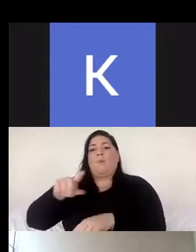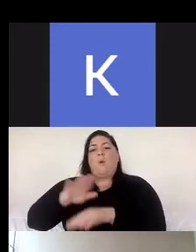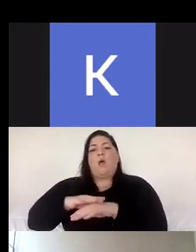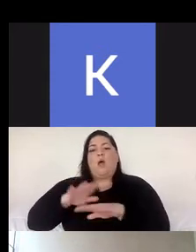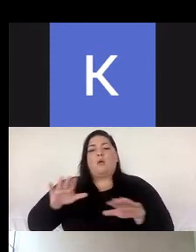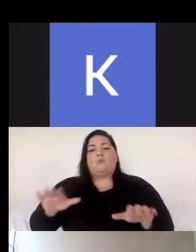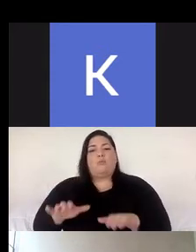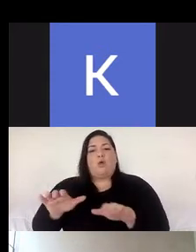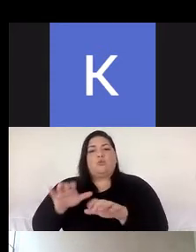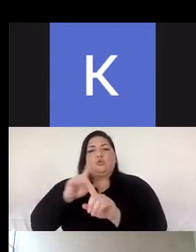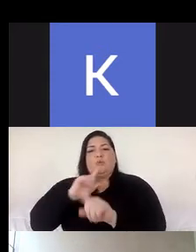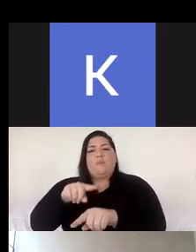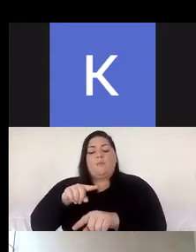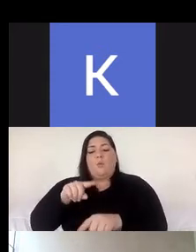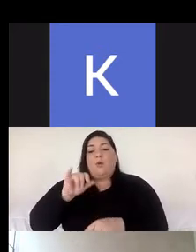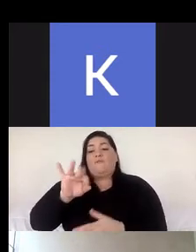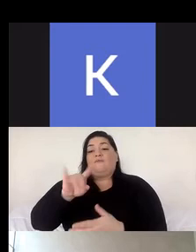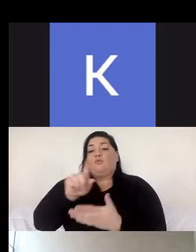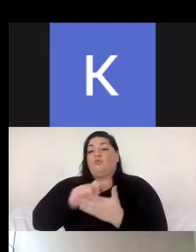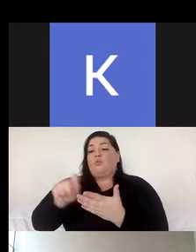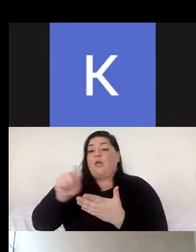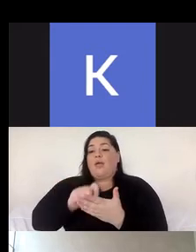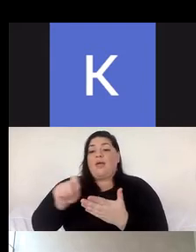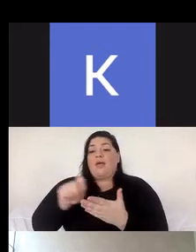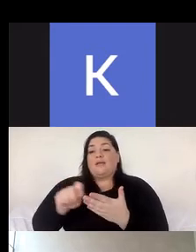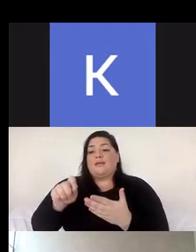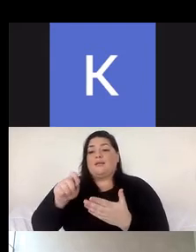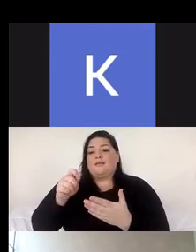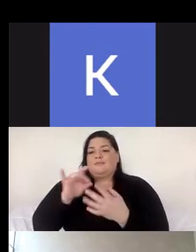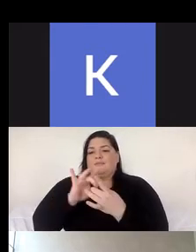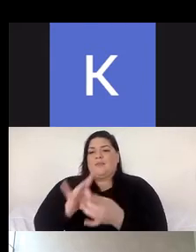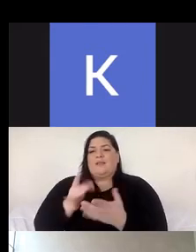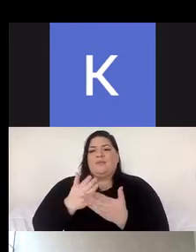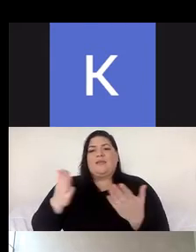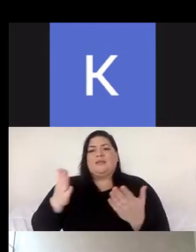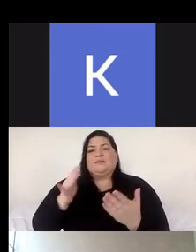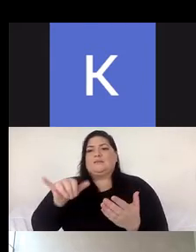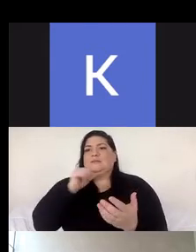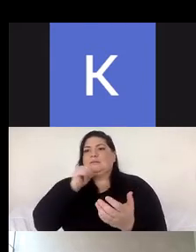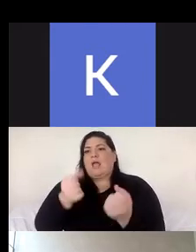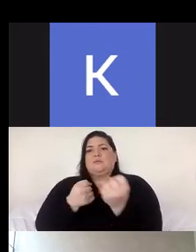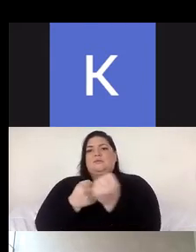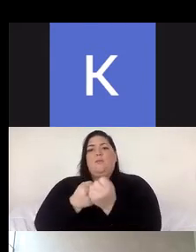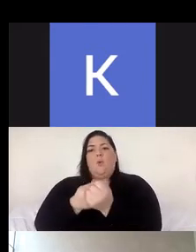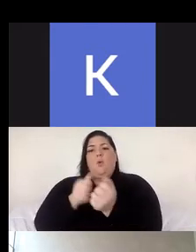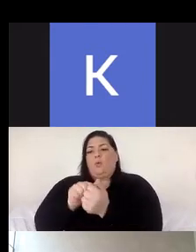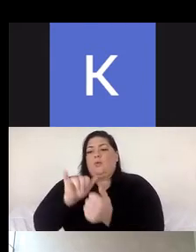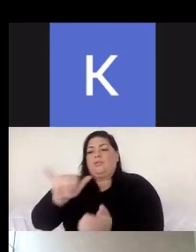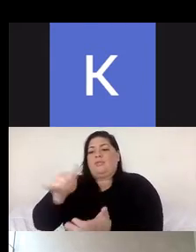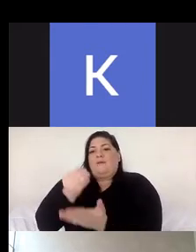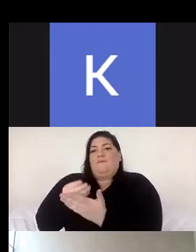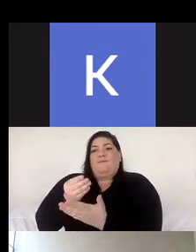And so writing about things that are not allowable or weren't supported with grant funding is, at best,